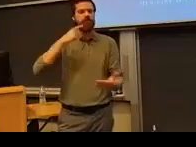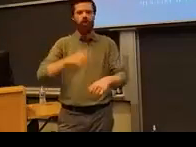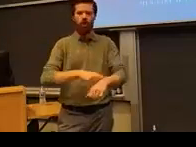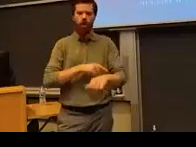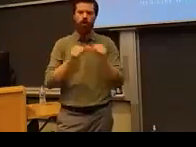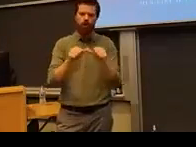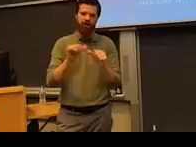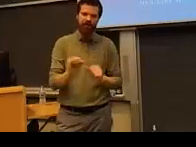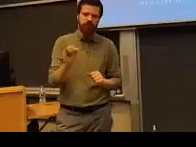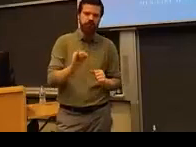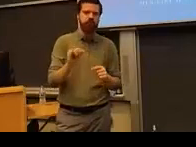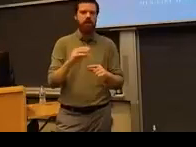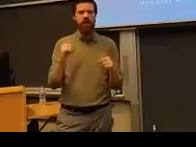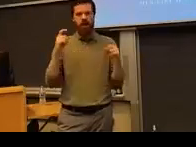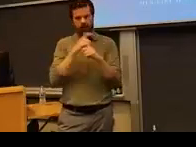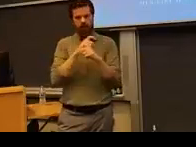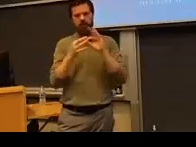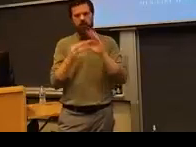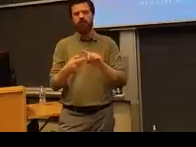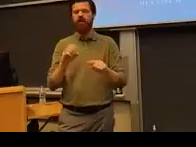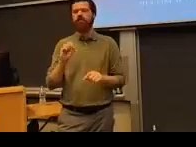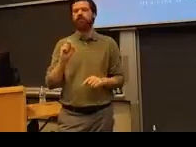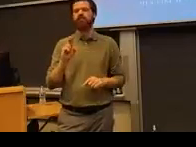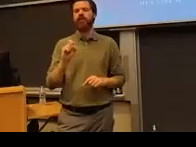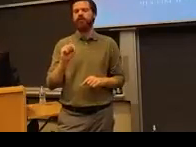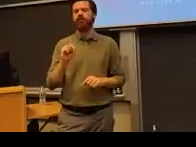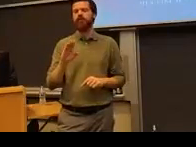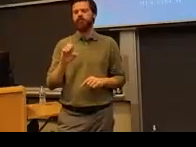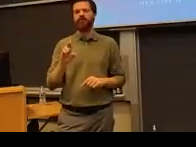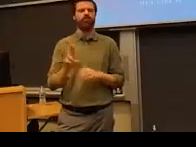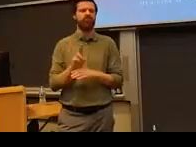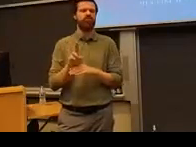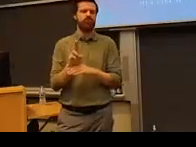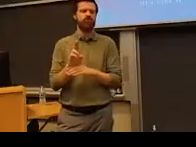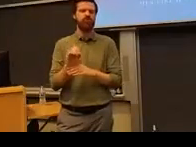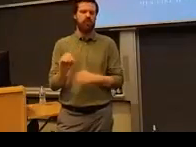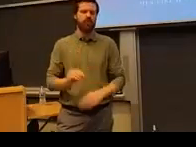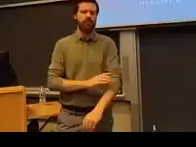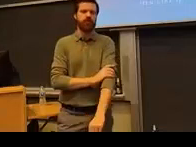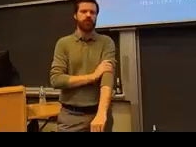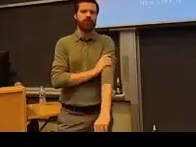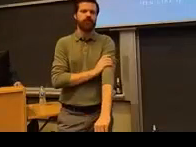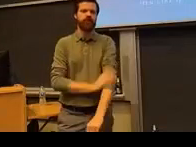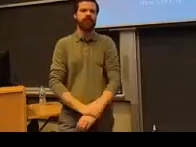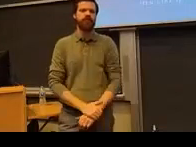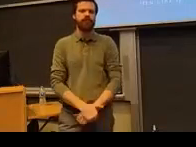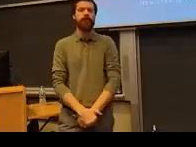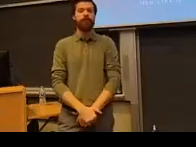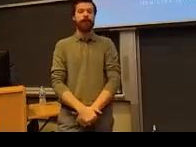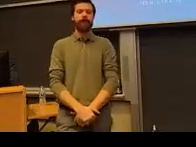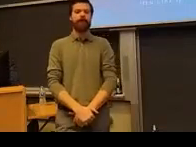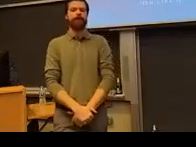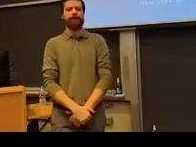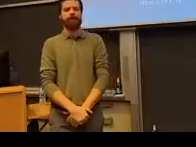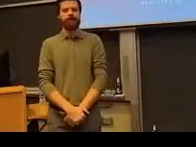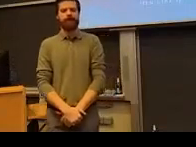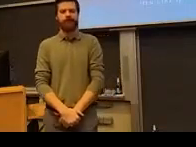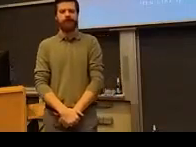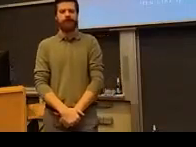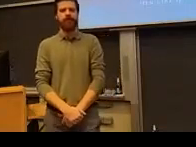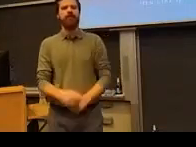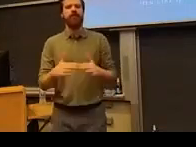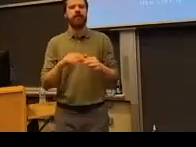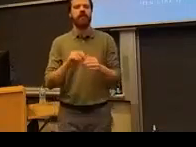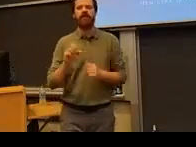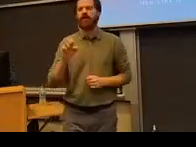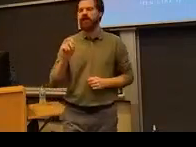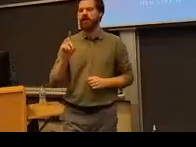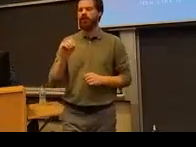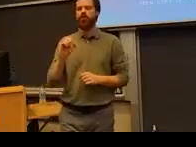complications of of substance use disorders these are um slides about endocarditis that I included